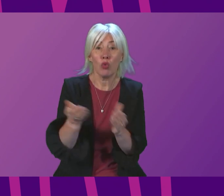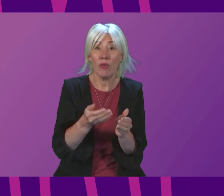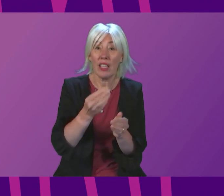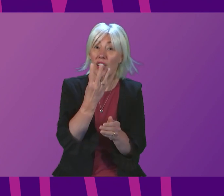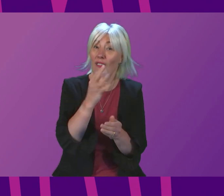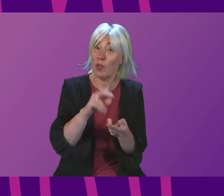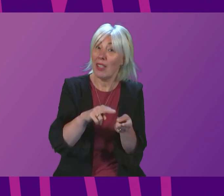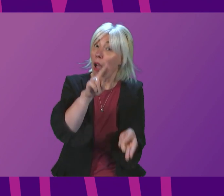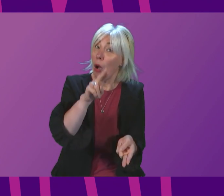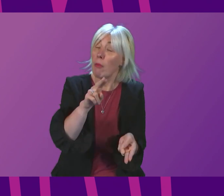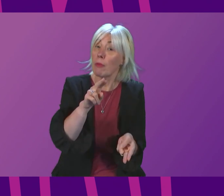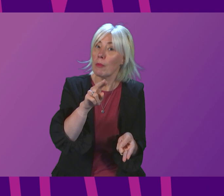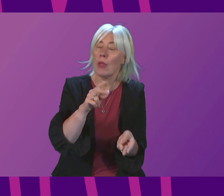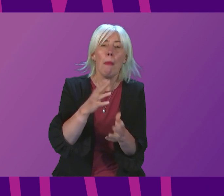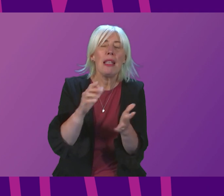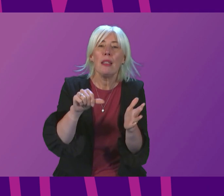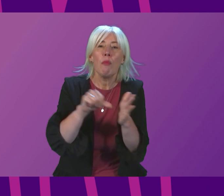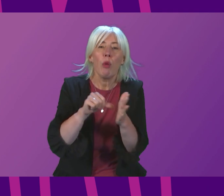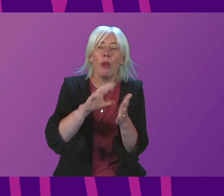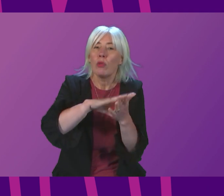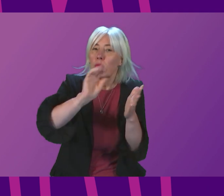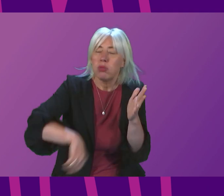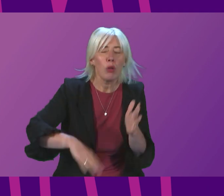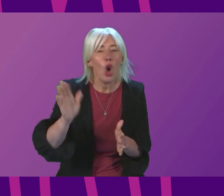That does not remove all the difficulties, but it shows the foundation that we have in